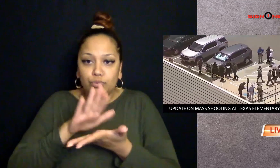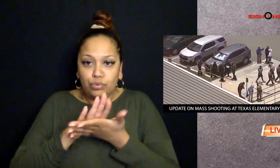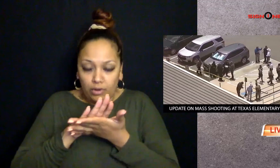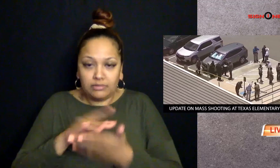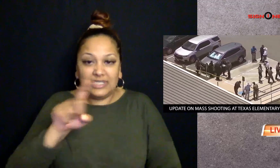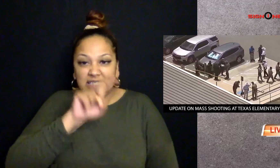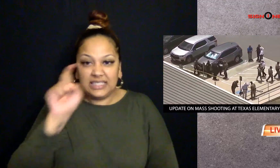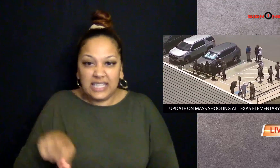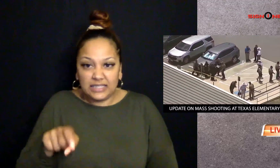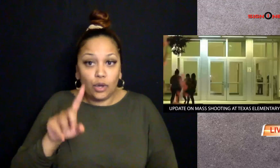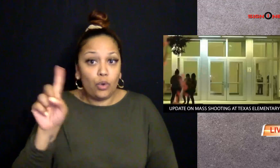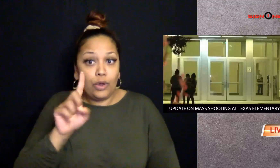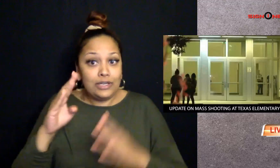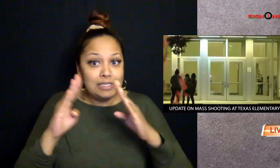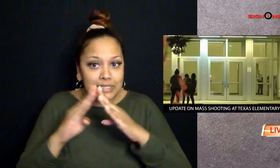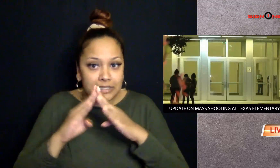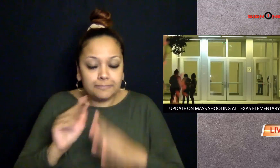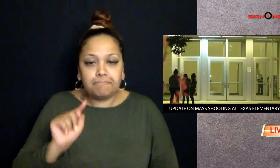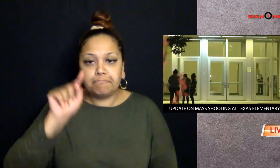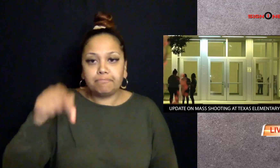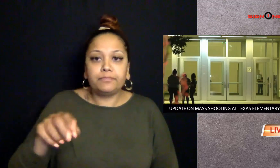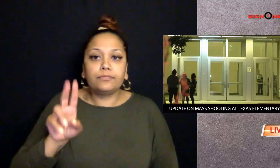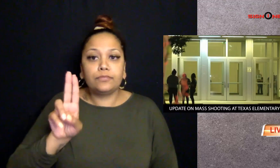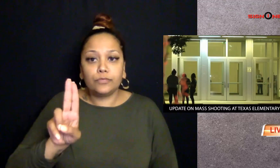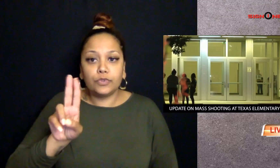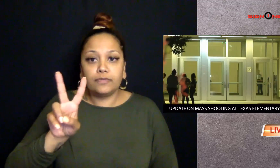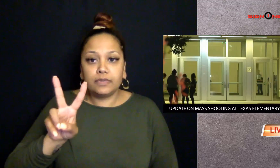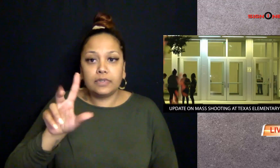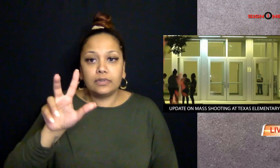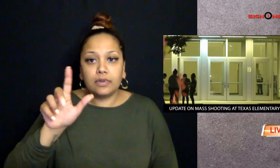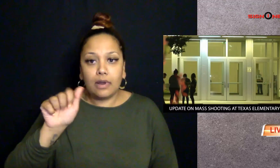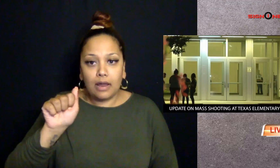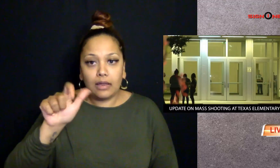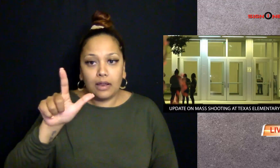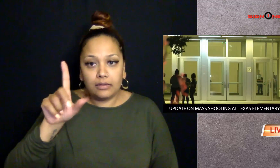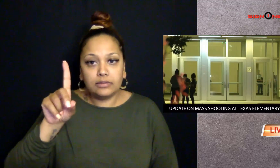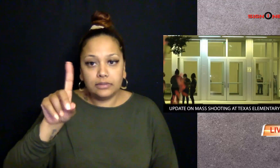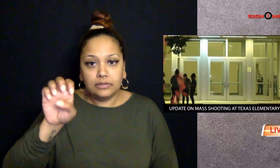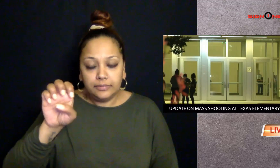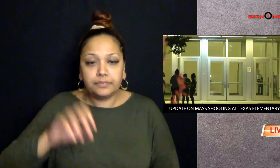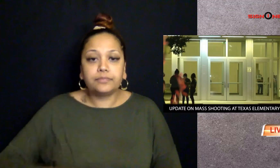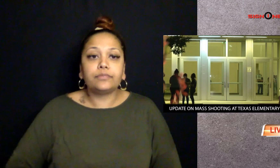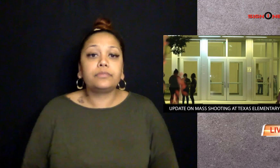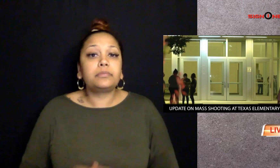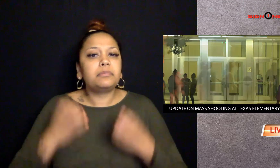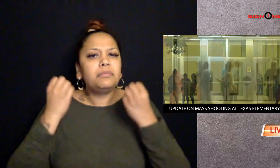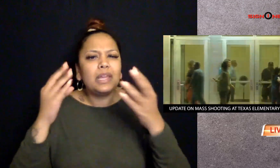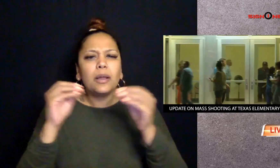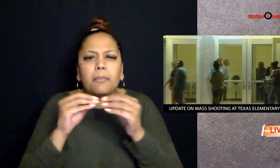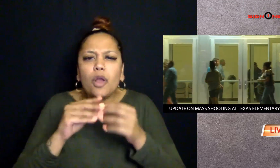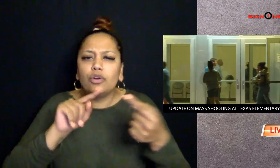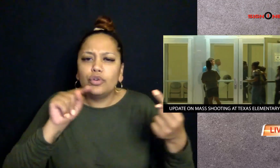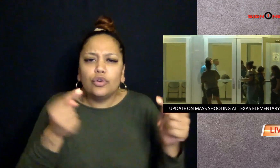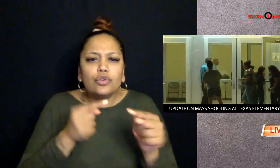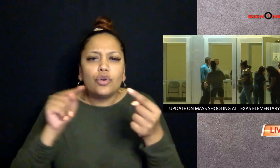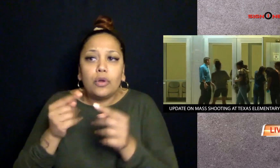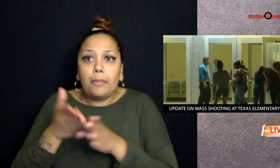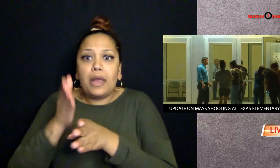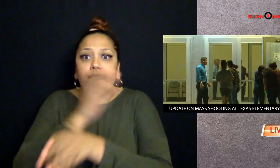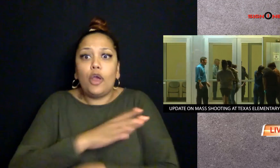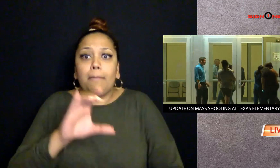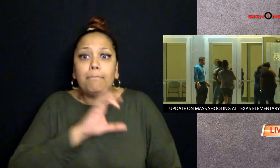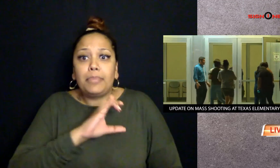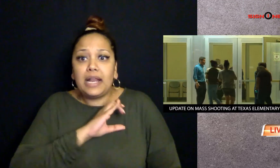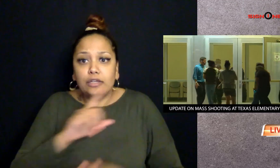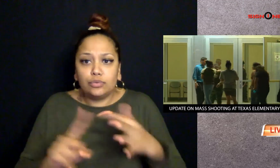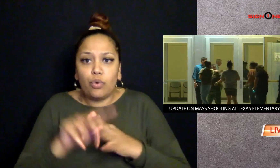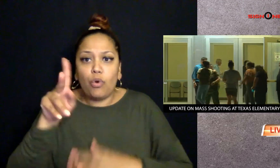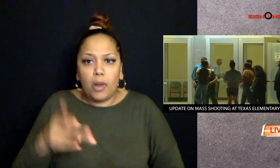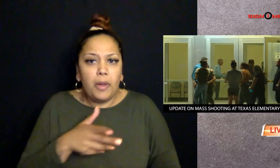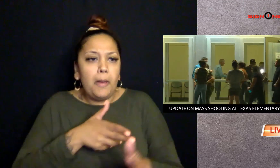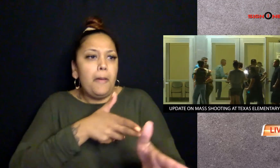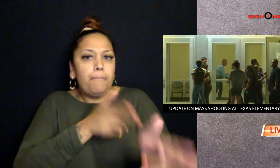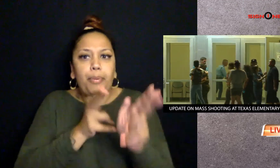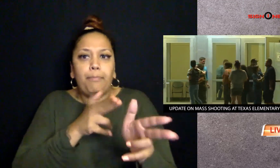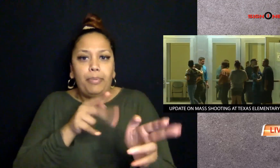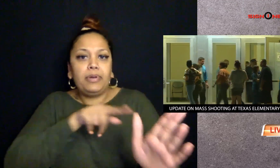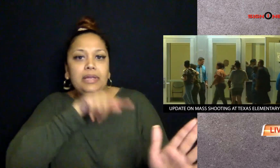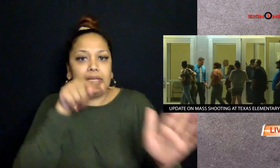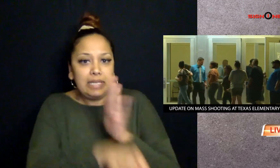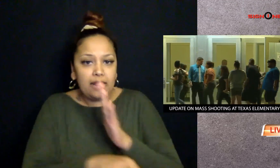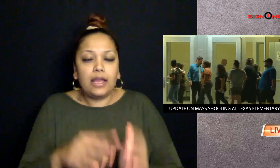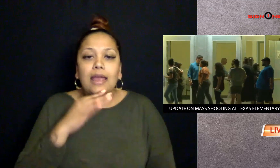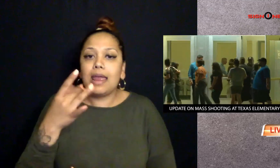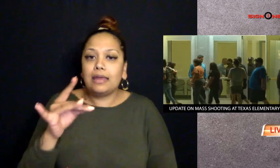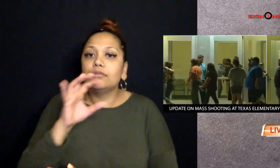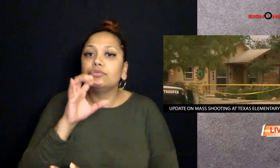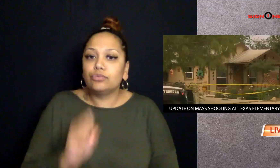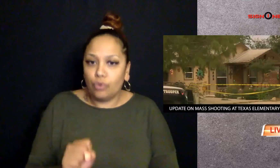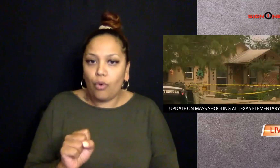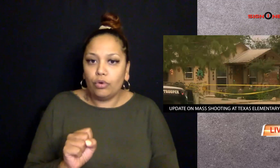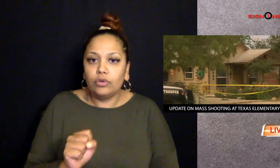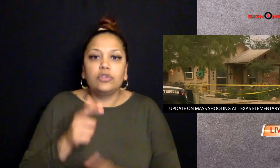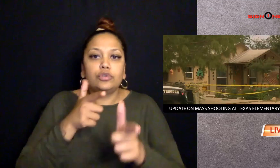school in Uvalde Texas many more were injured before law enforcement